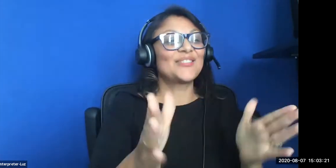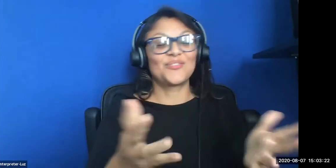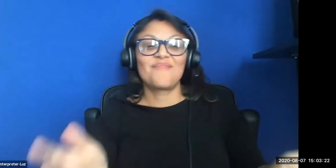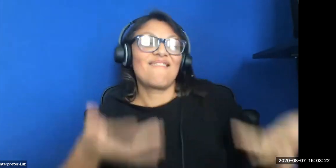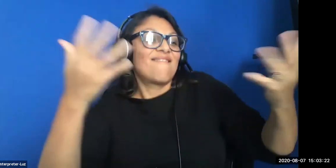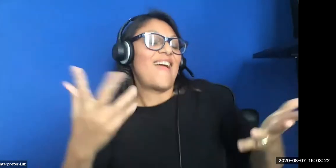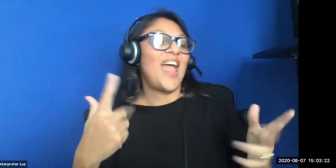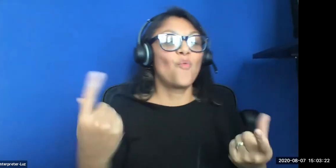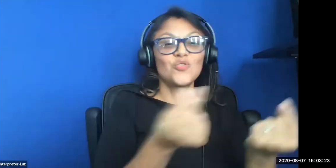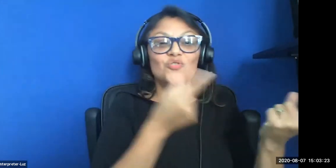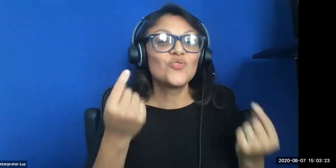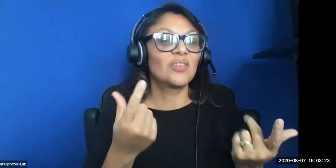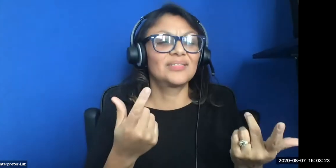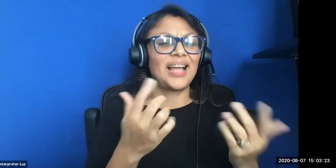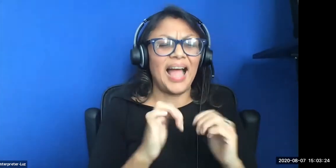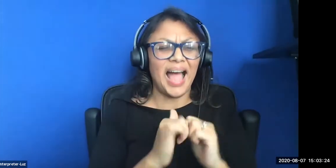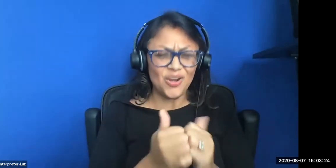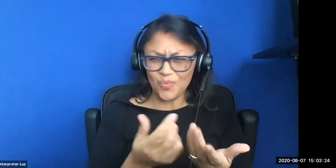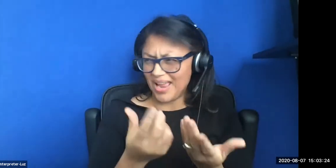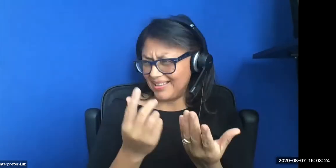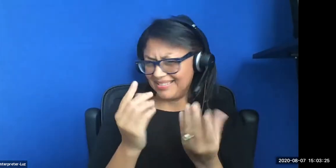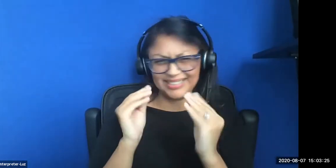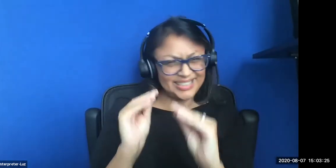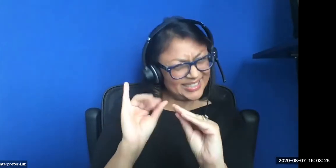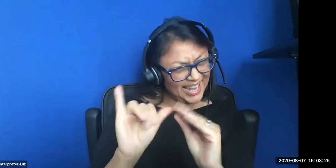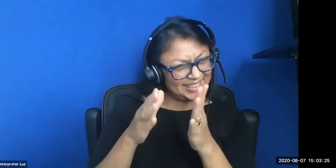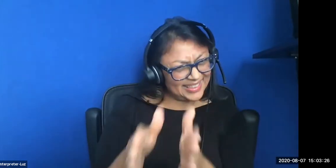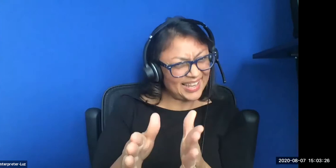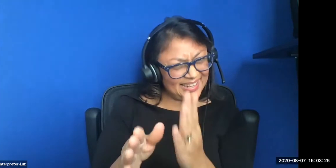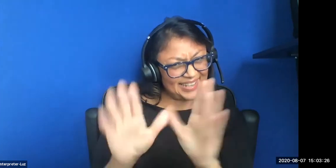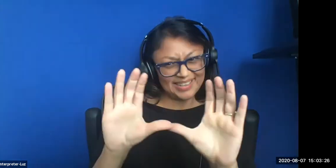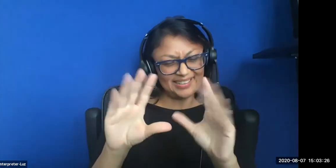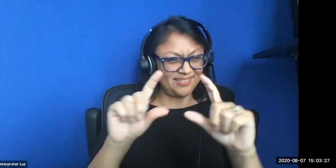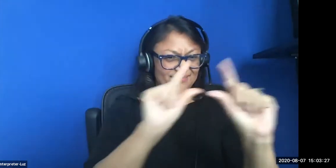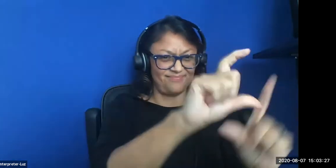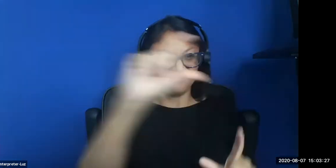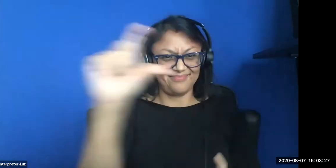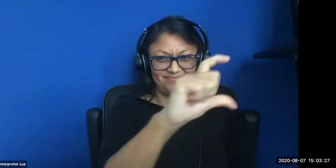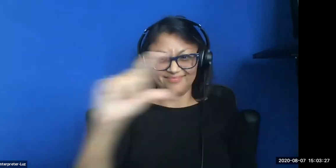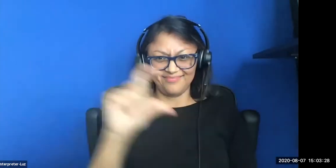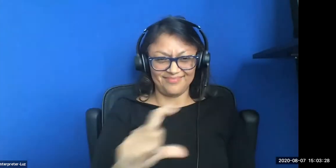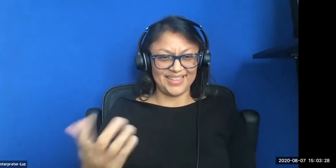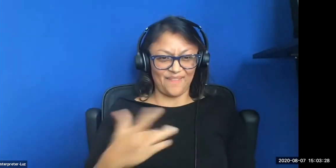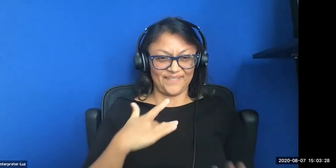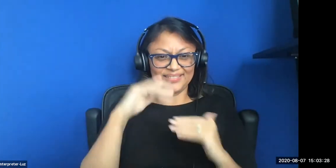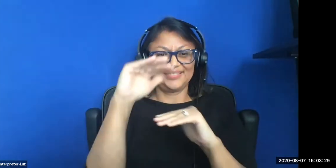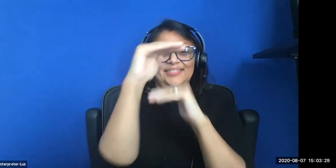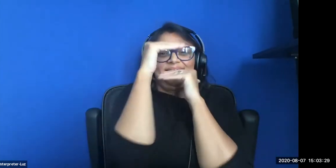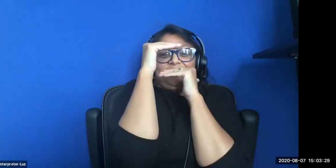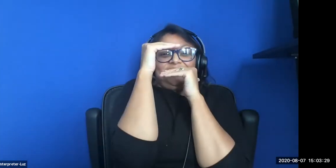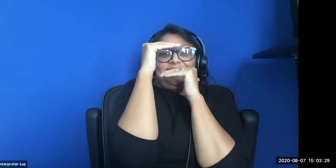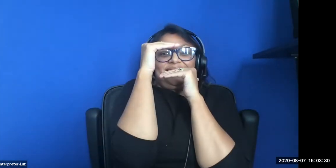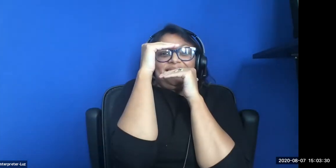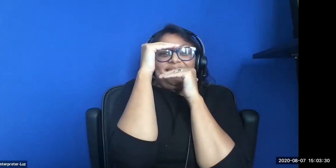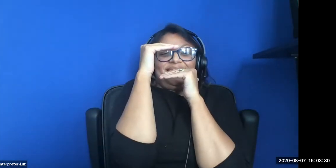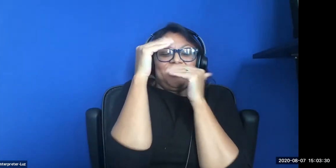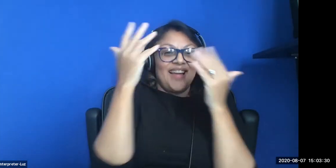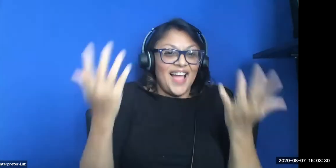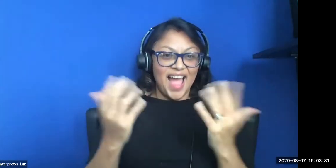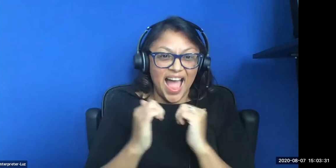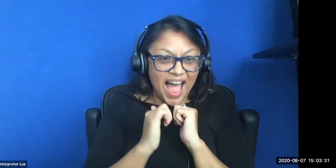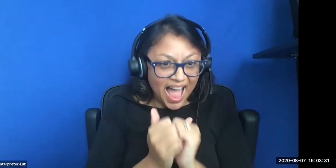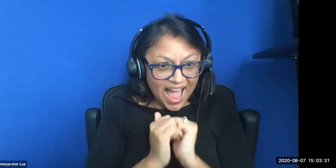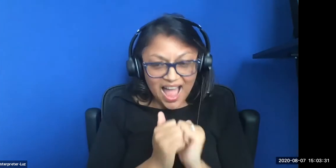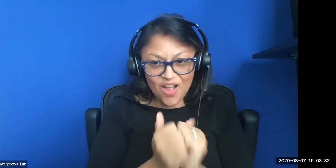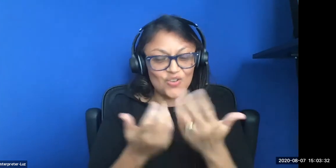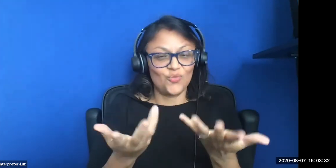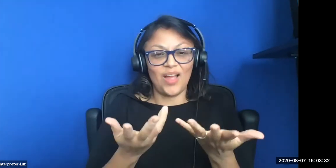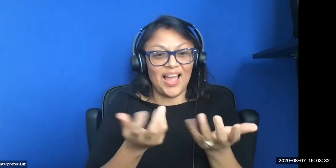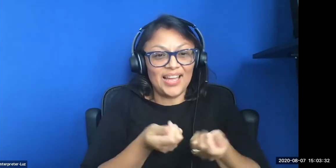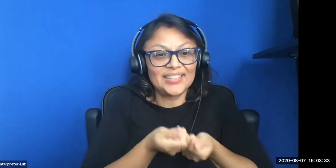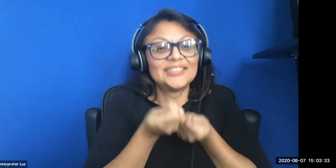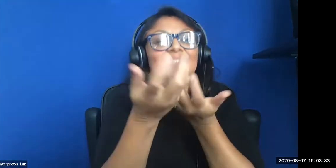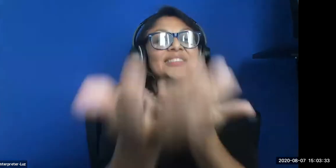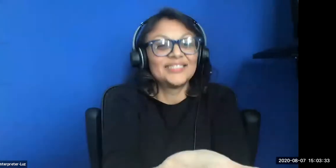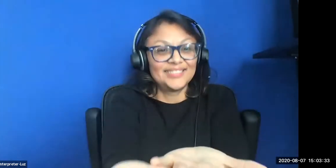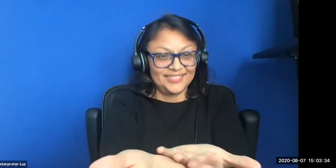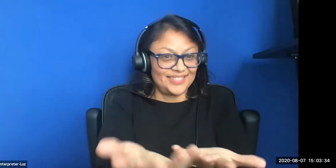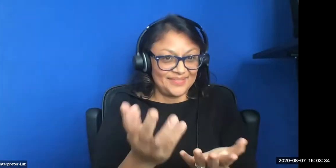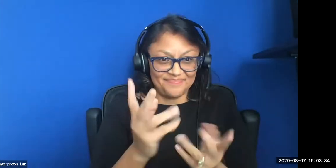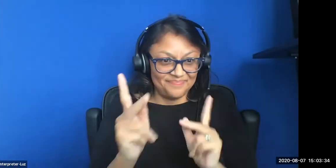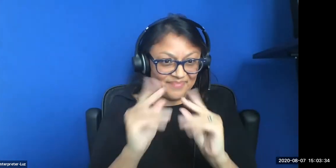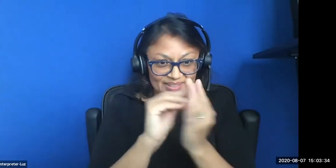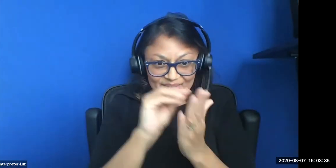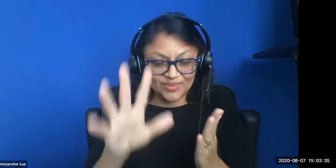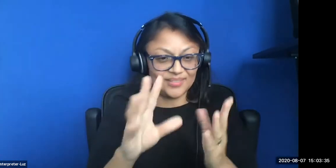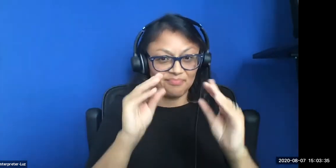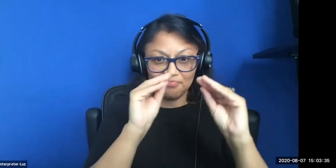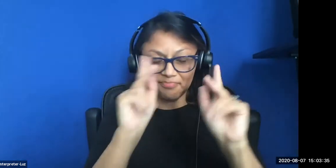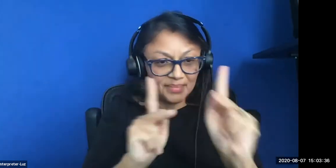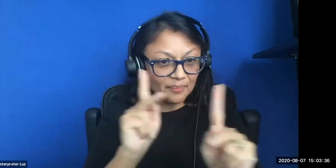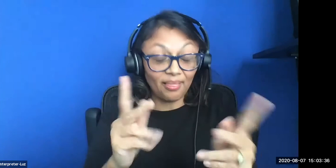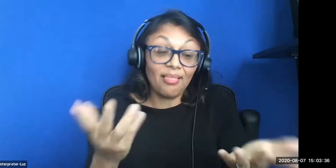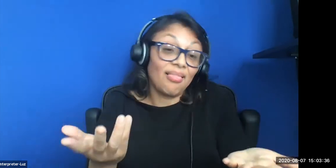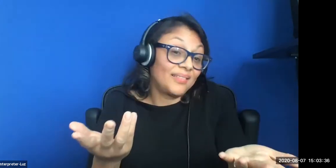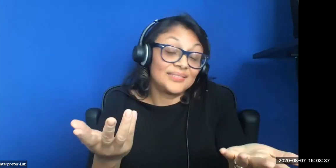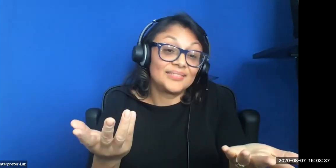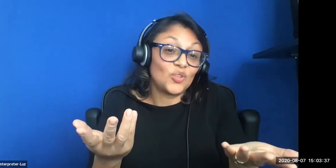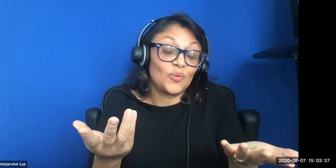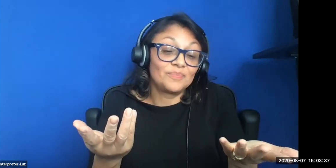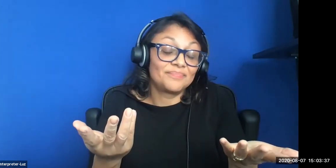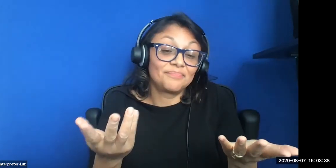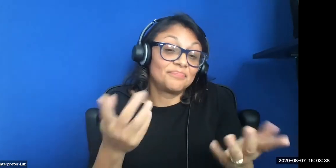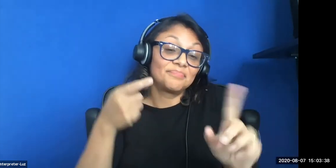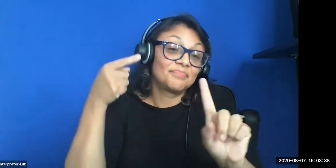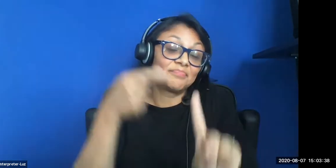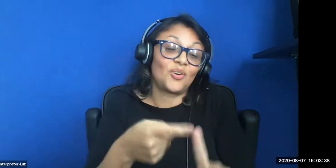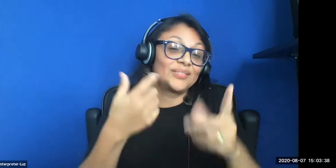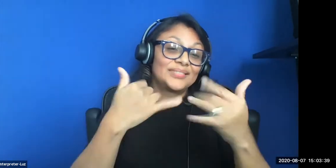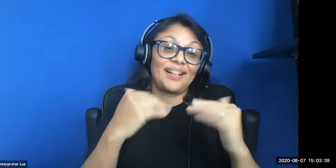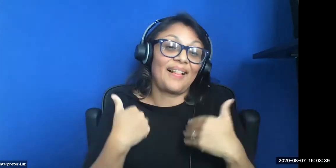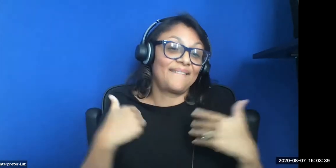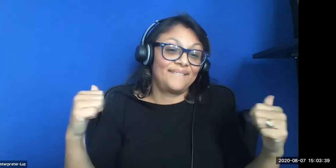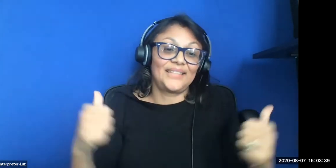Channelle Charest: Over a screen, how do I, you know, when we're when we can't even move around when I'm limited to this box that you're seeing here. Like, how do we actually instill that in folks. And so, um, so, yeah. I feel like the the challenges are still there and and in college.